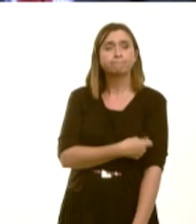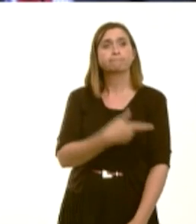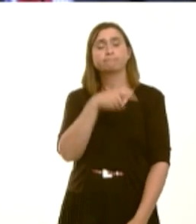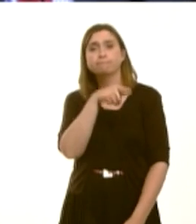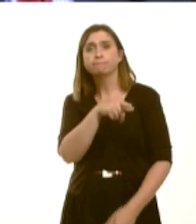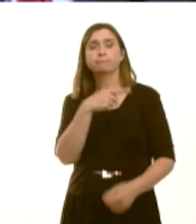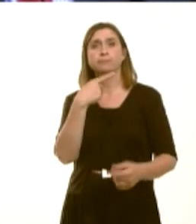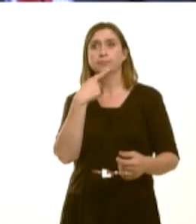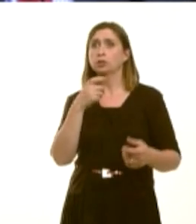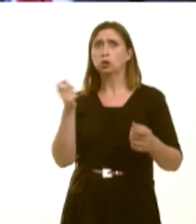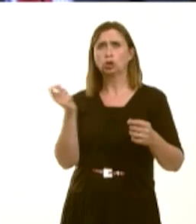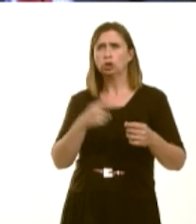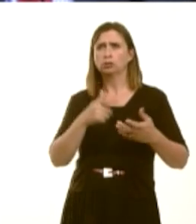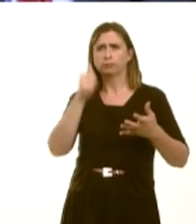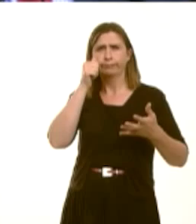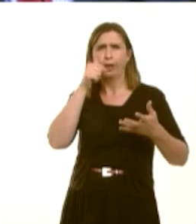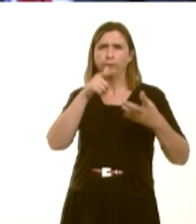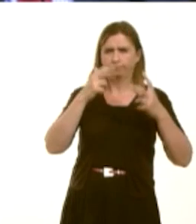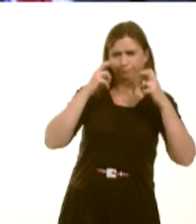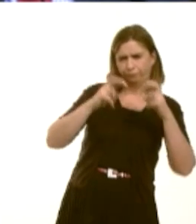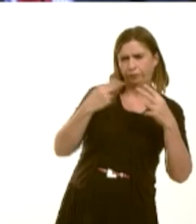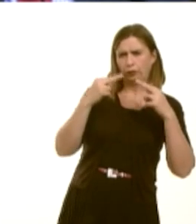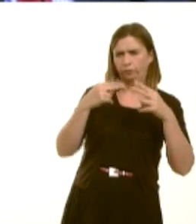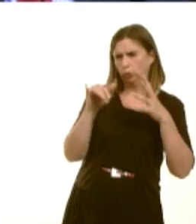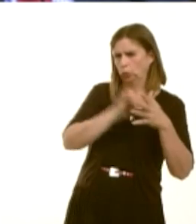natural they should do that as they invest a lot of money in drugs. The reality is that,